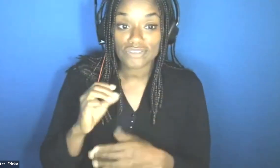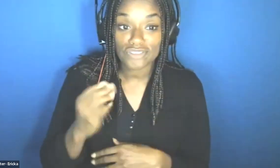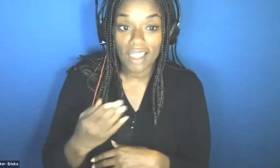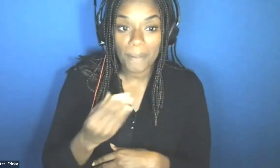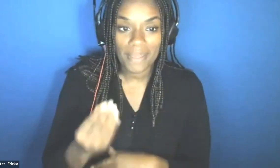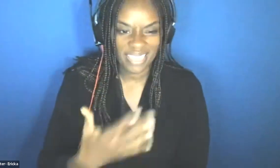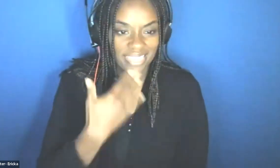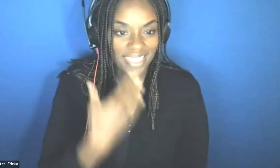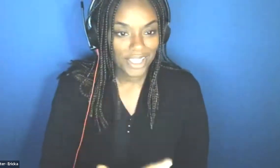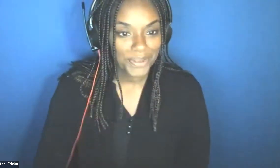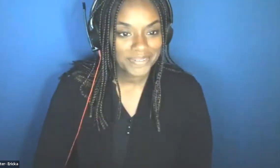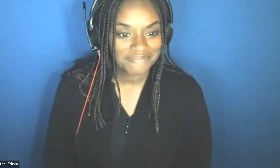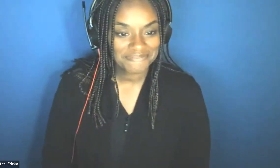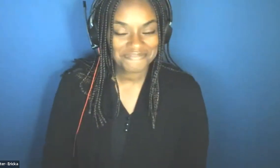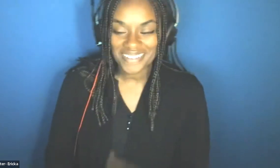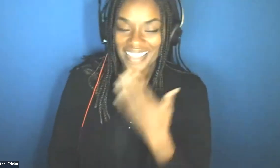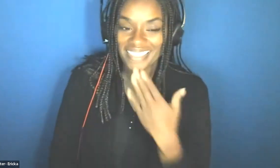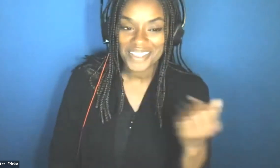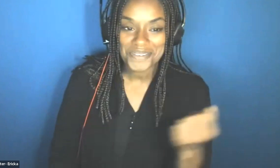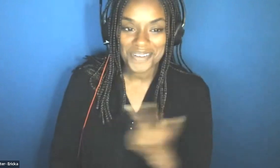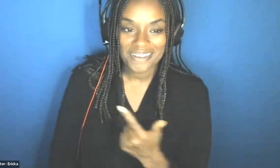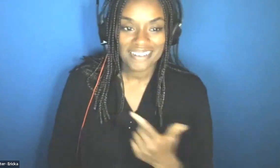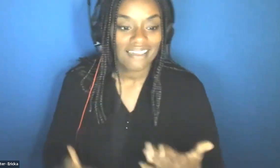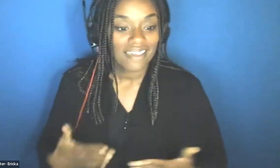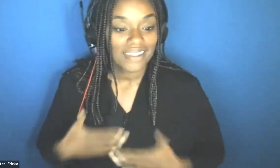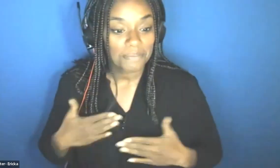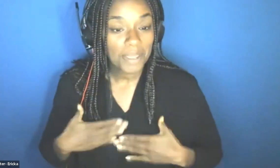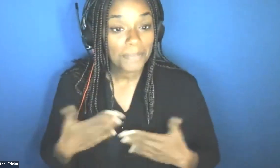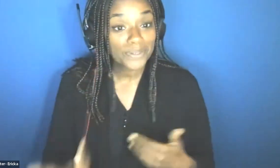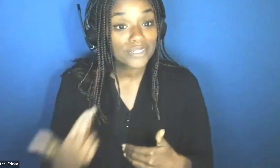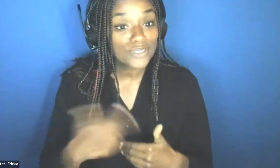Thank you for this presentation, it was very informative. As always, great job, and thank you.